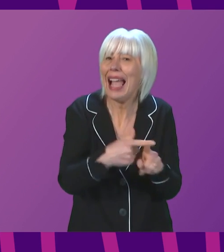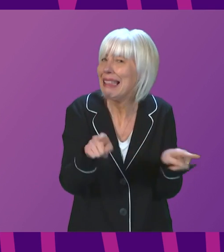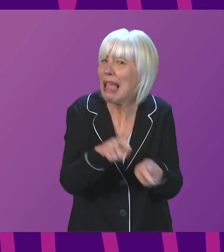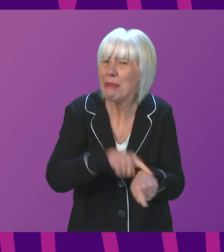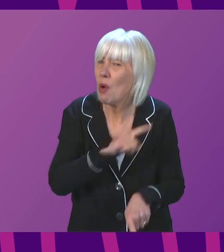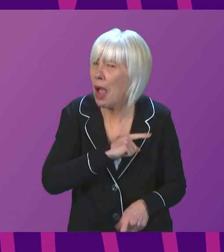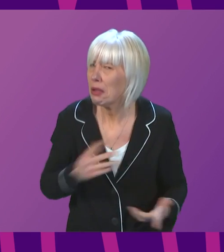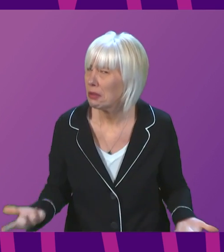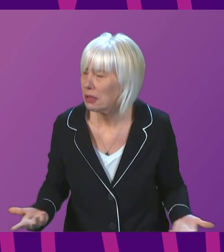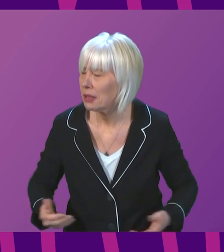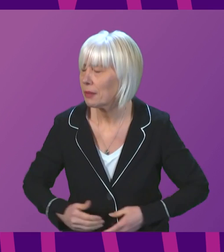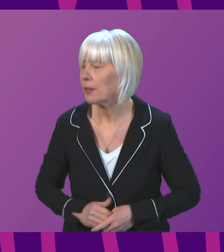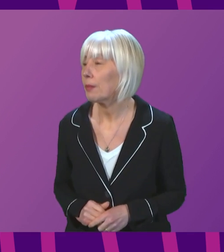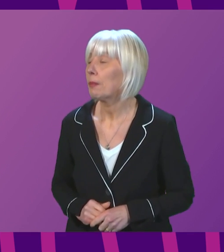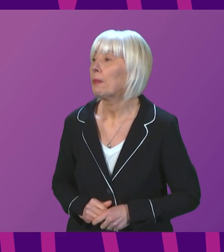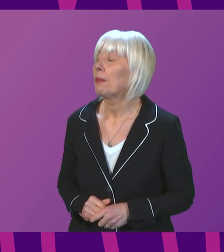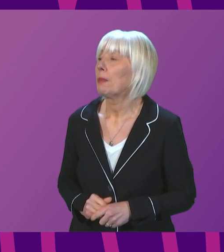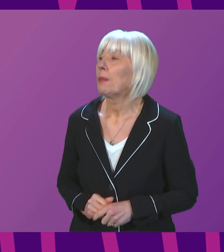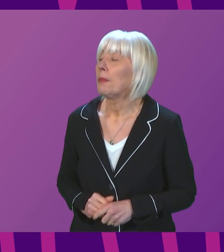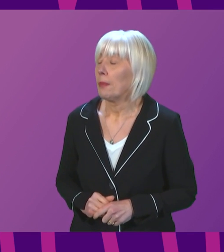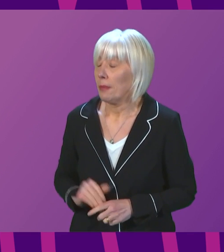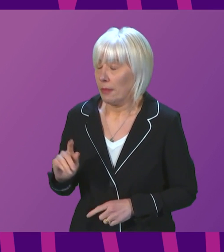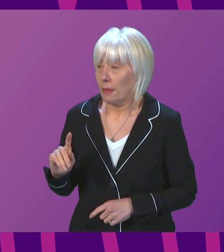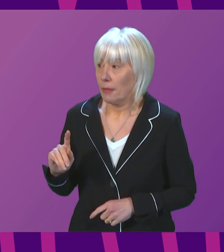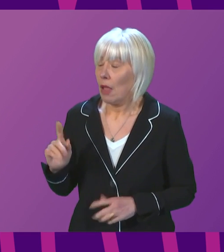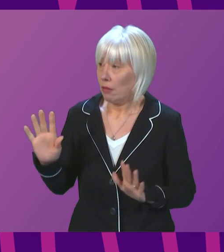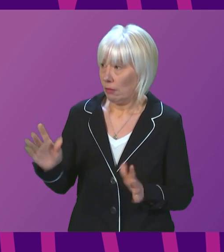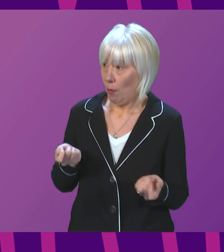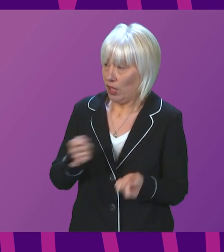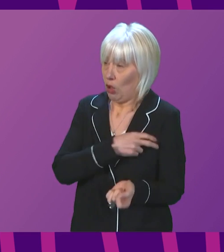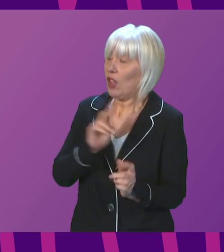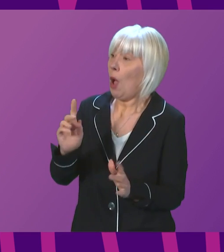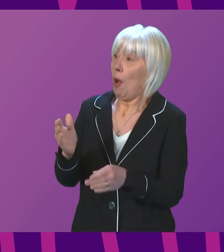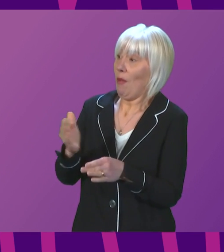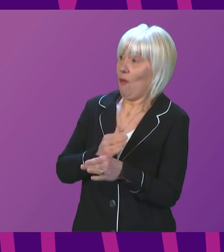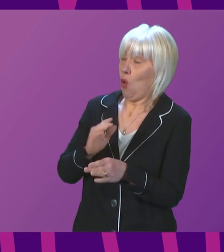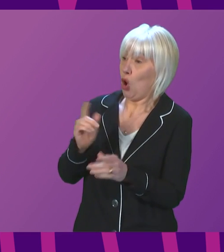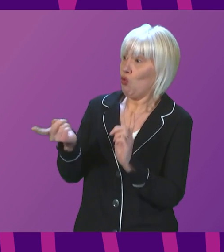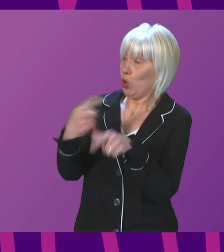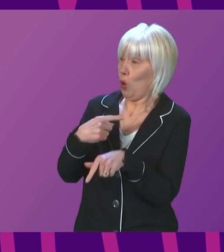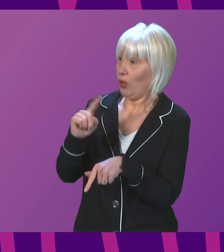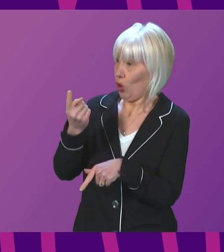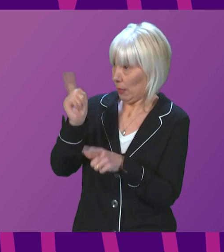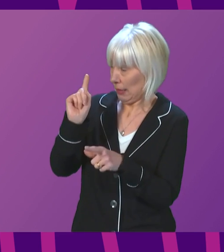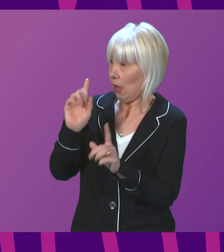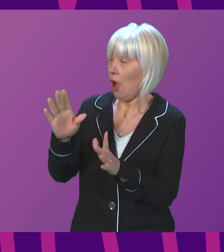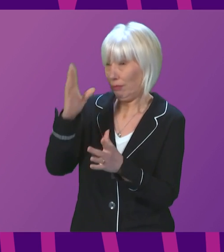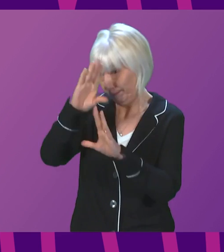Before the First Minister responds, I remind colleagues that I would very much like to